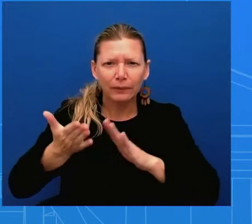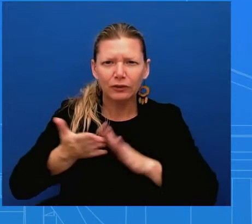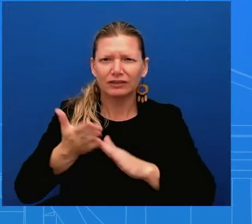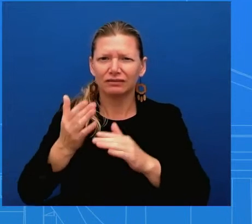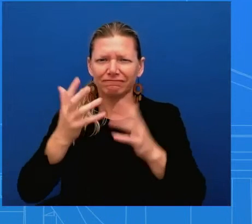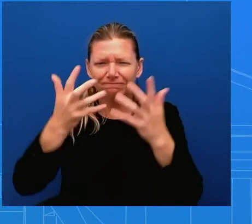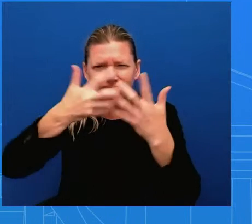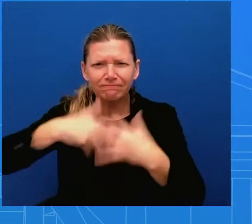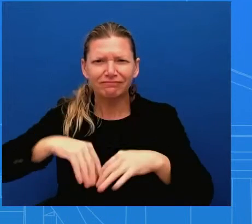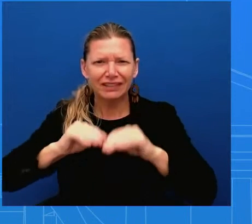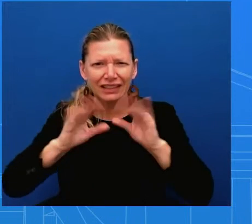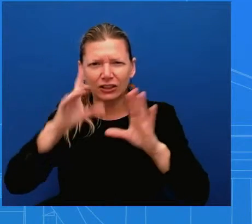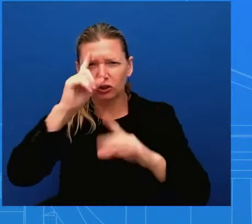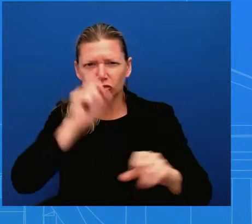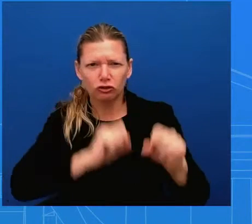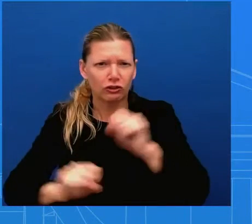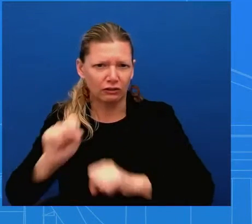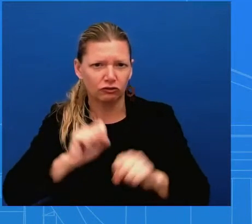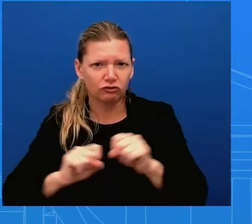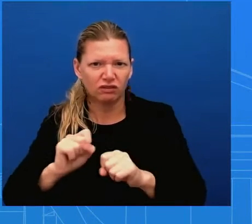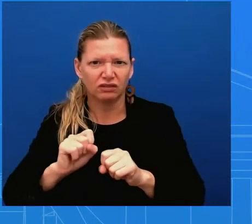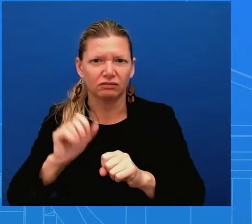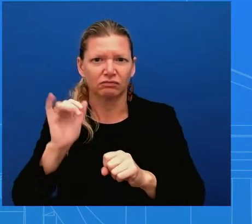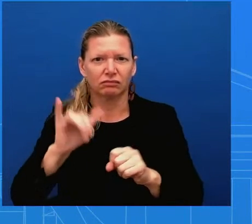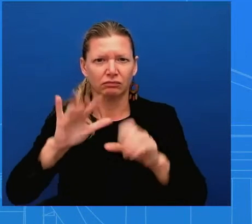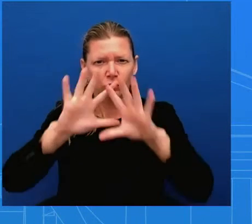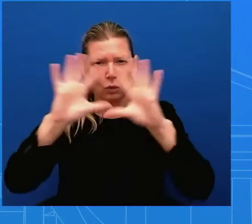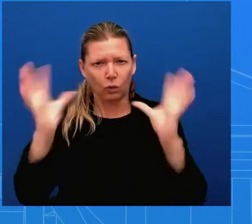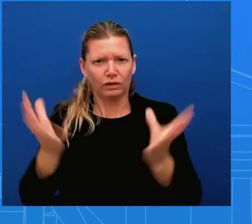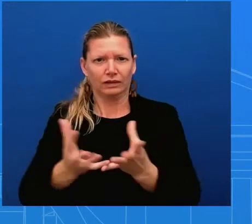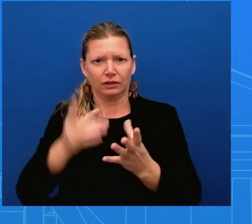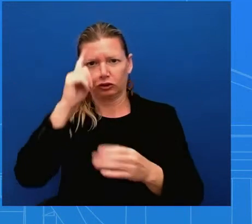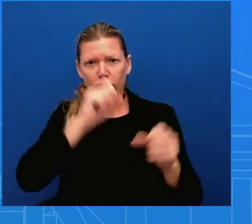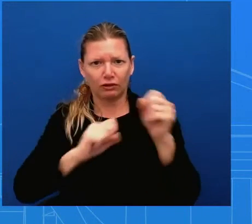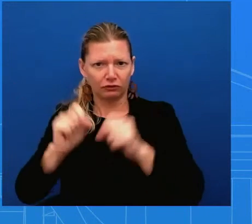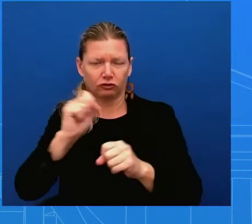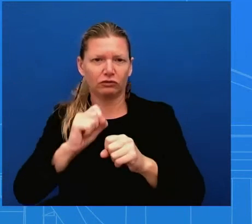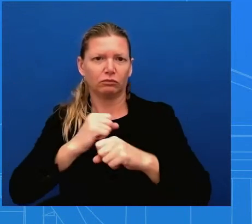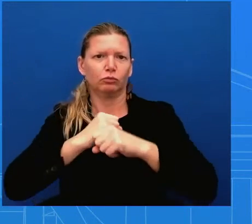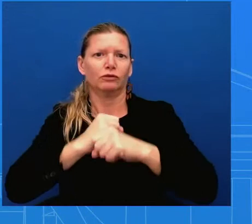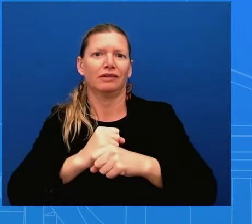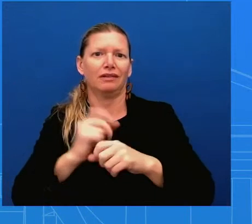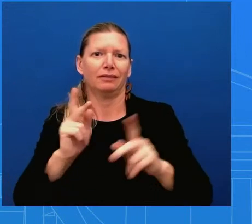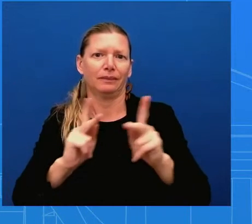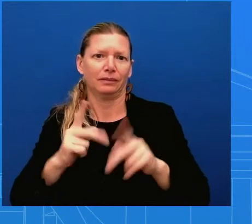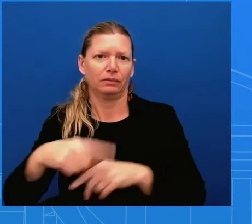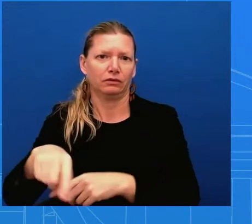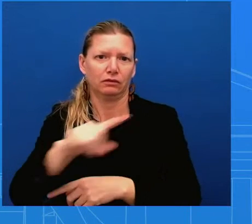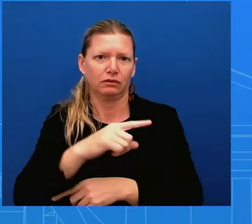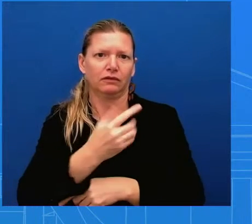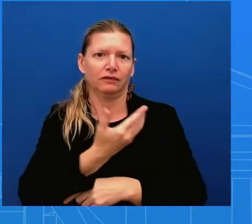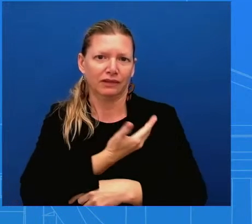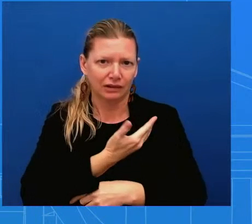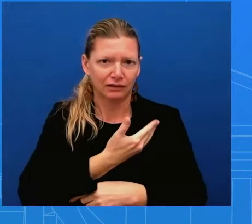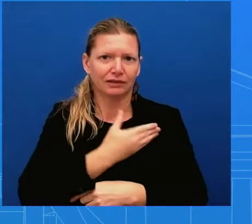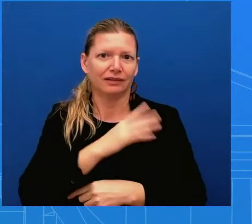and for the Palestinian people. Eight, Israel's long-term security depends on being integrated into the region